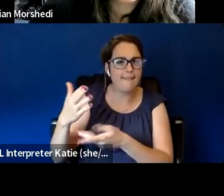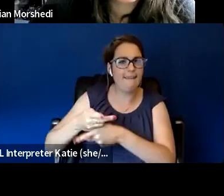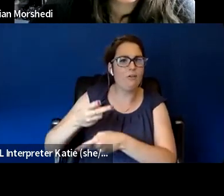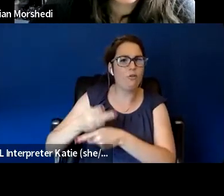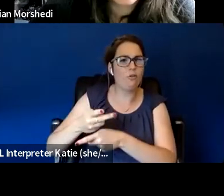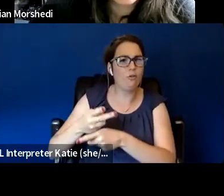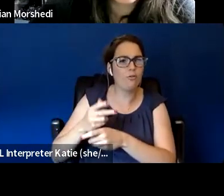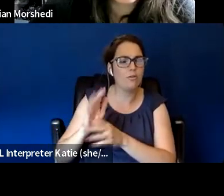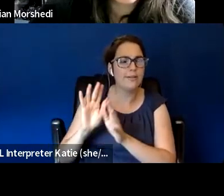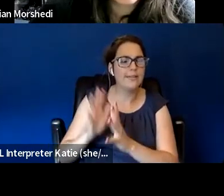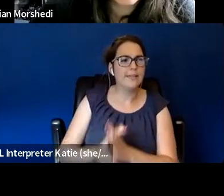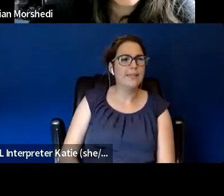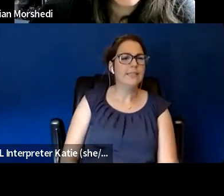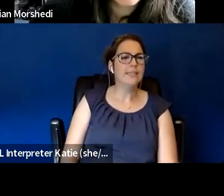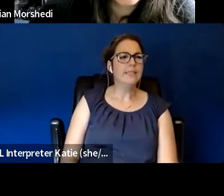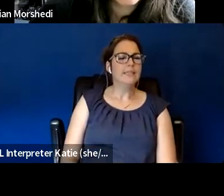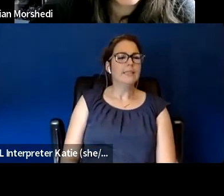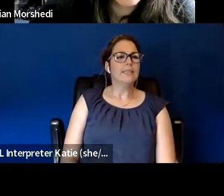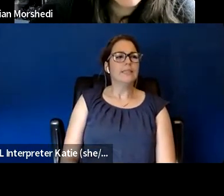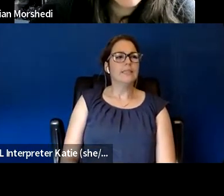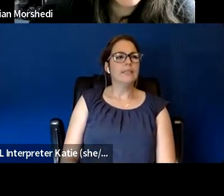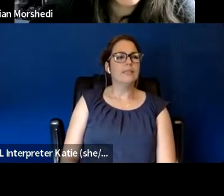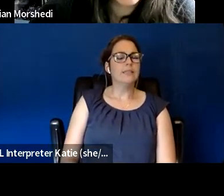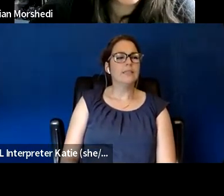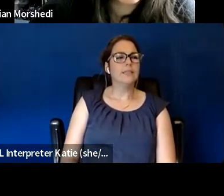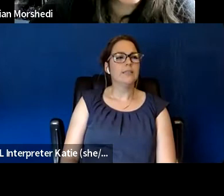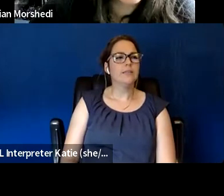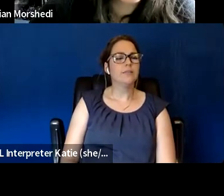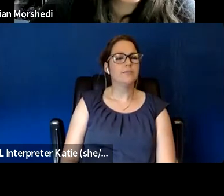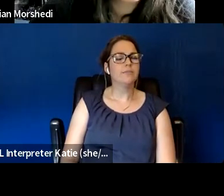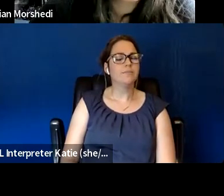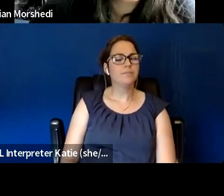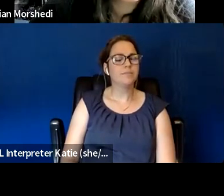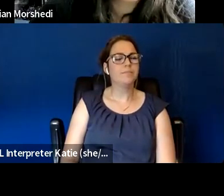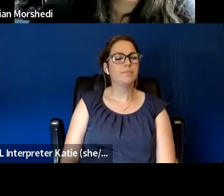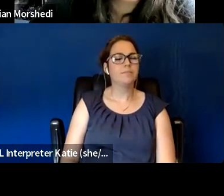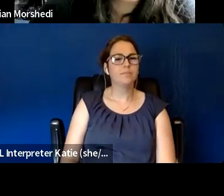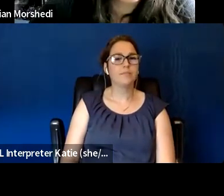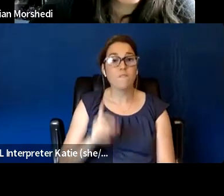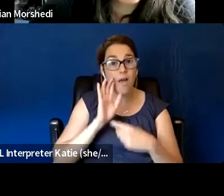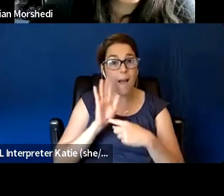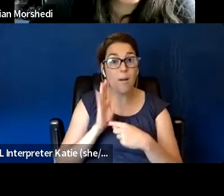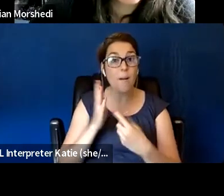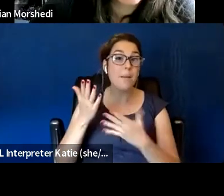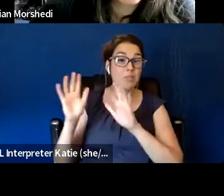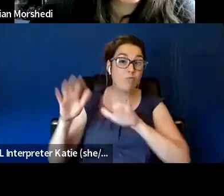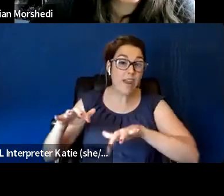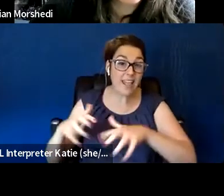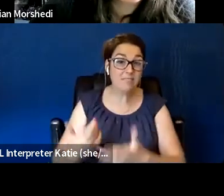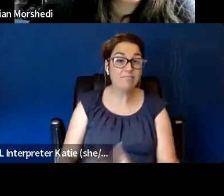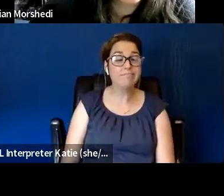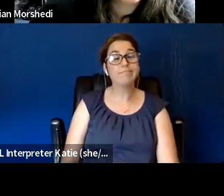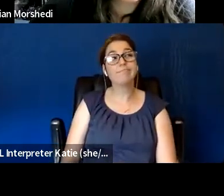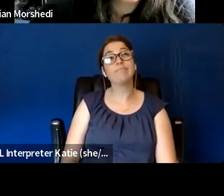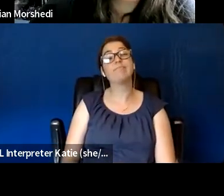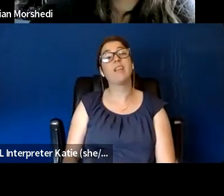Like it's raining, it's cold. It's brutally hot.